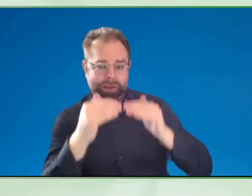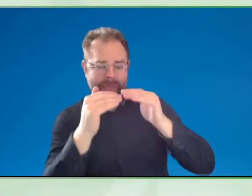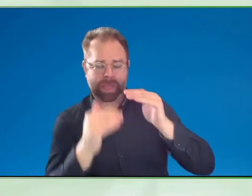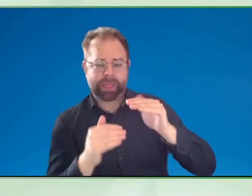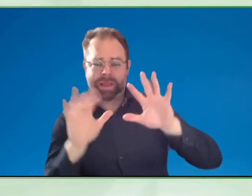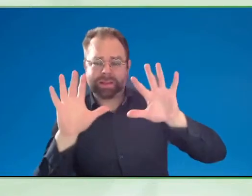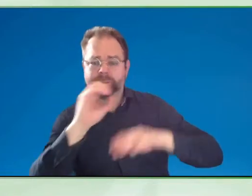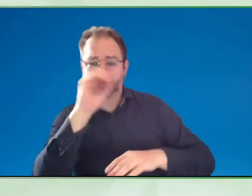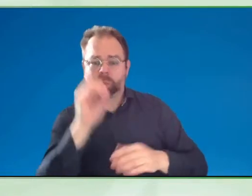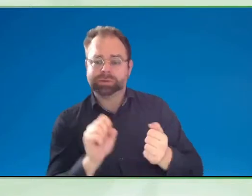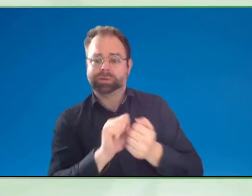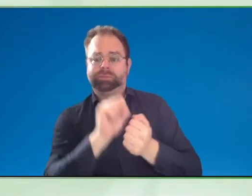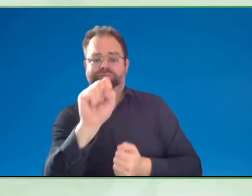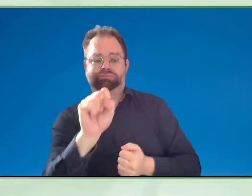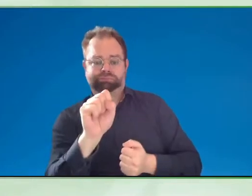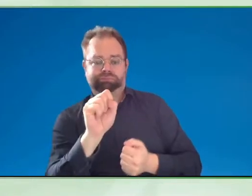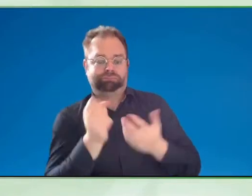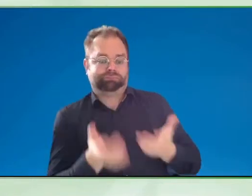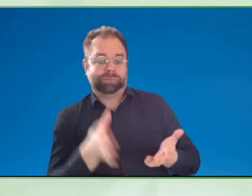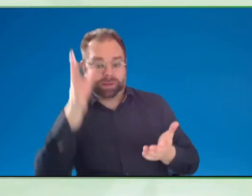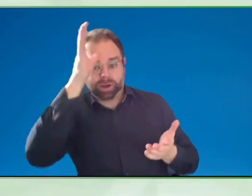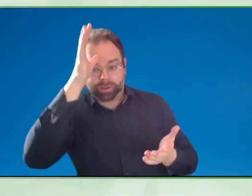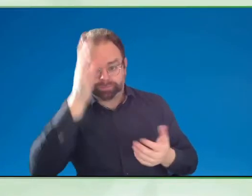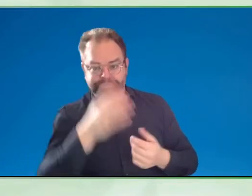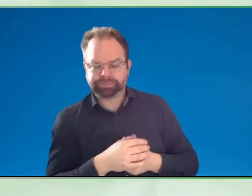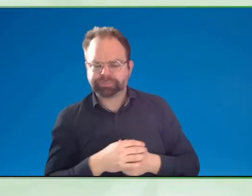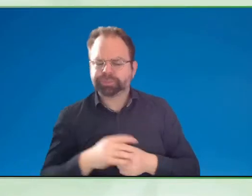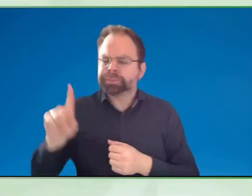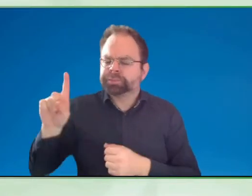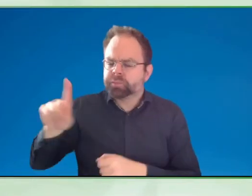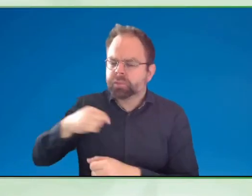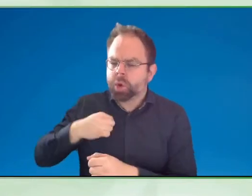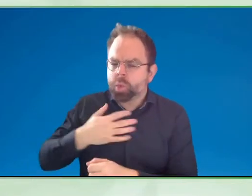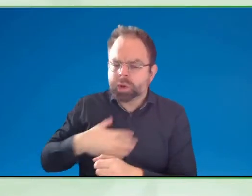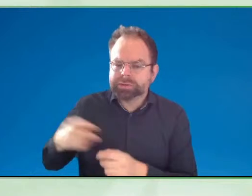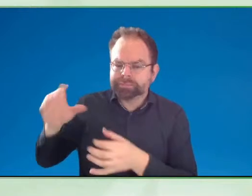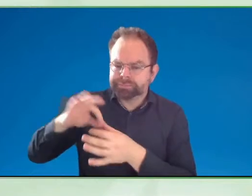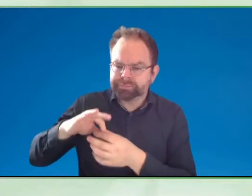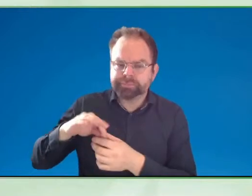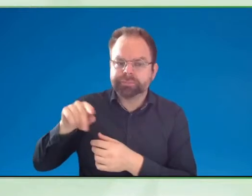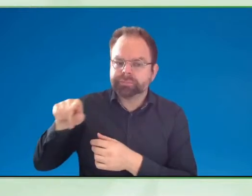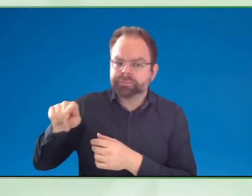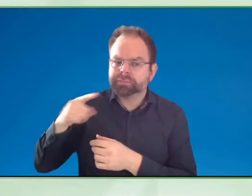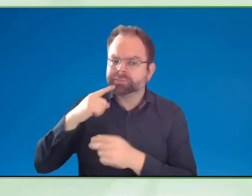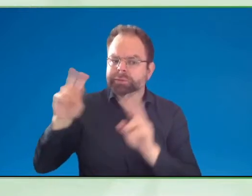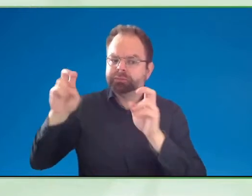When I talk about the students I refer from the age of six to the age of